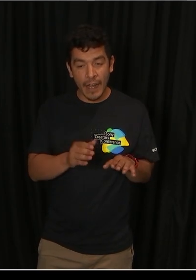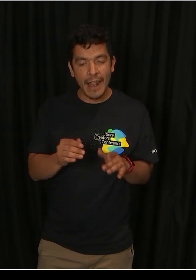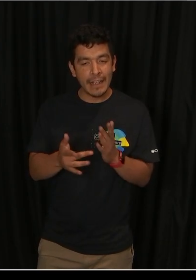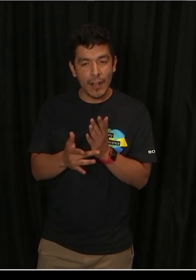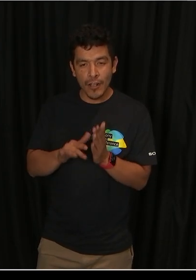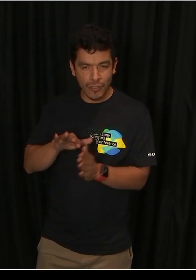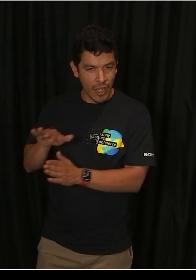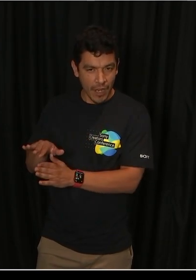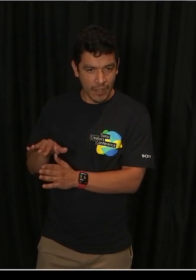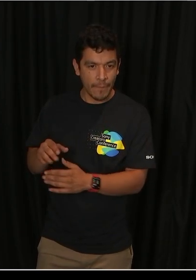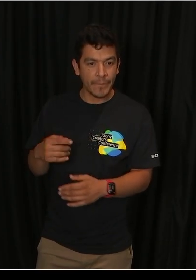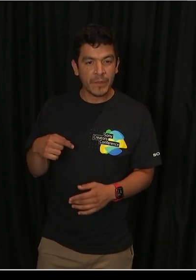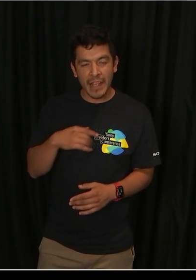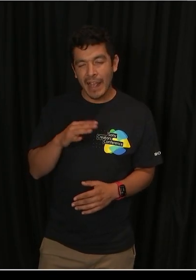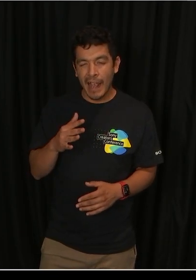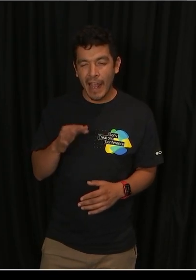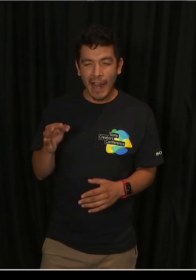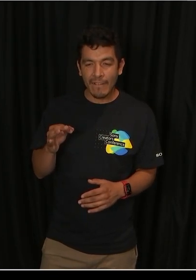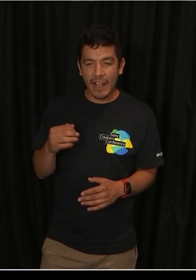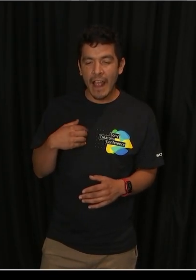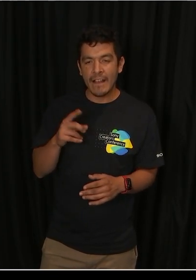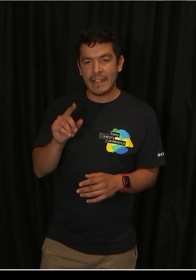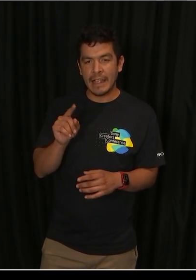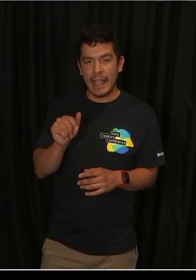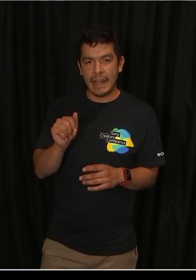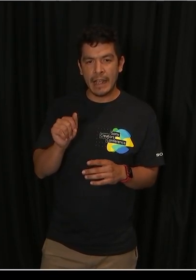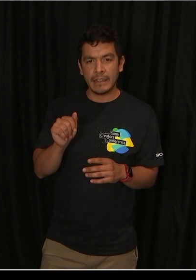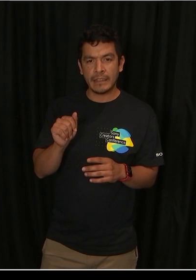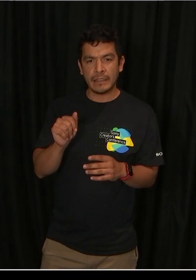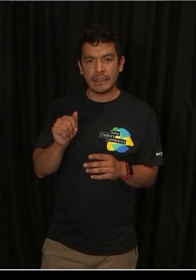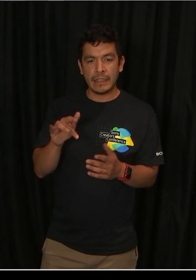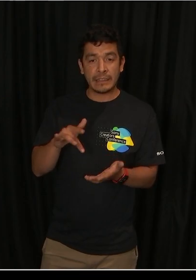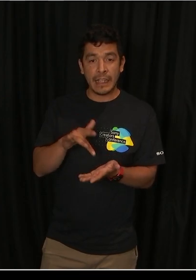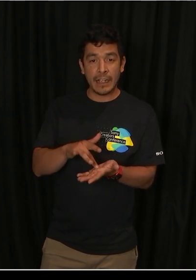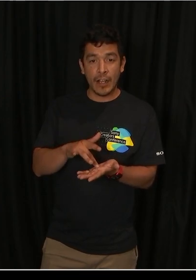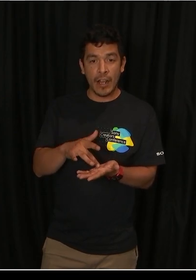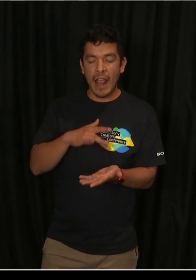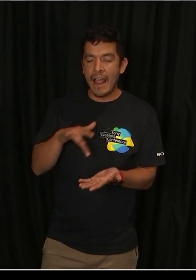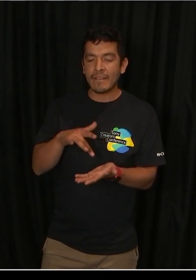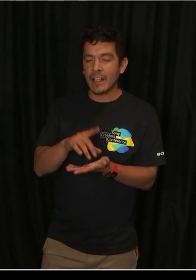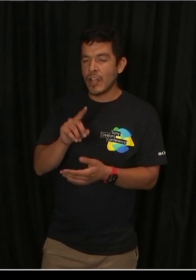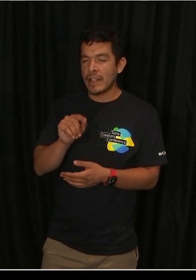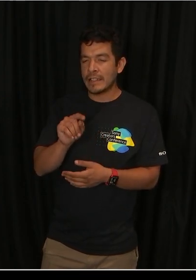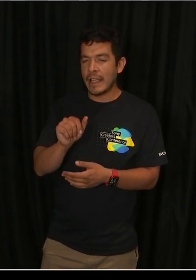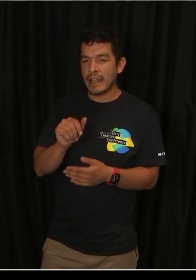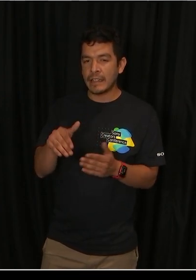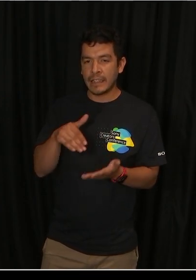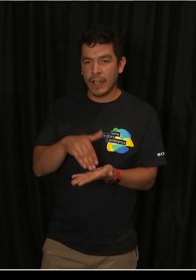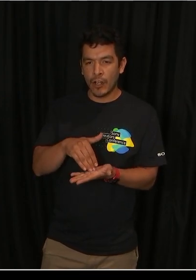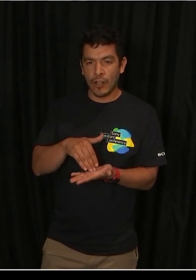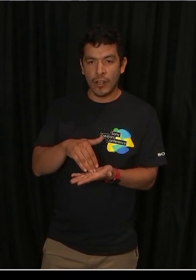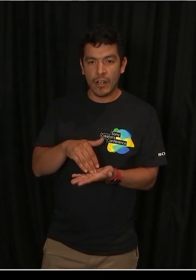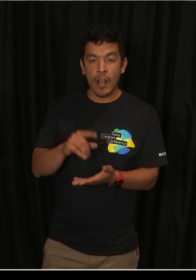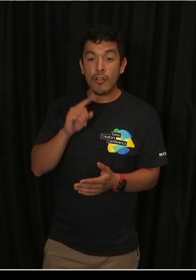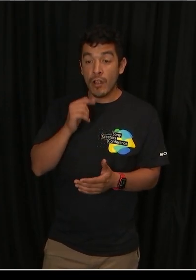We've had a data center, a central data center for a really long time that's really helped build